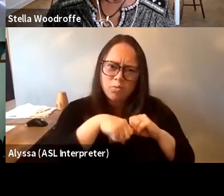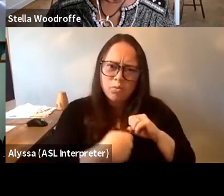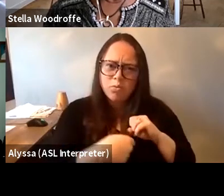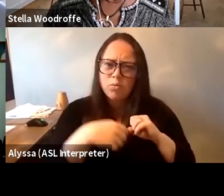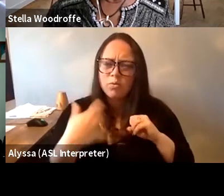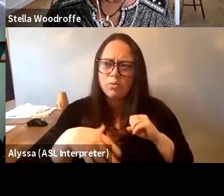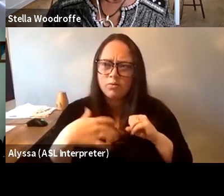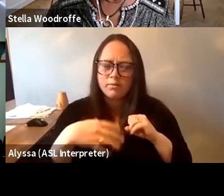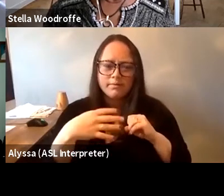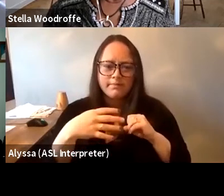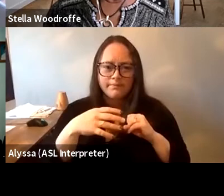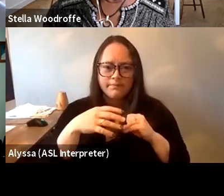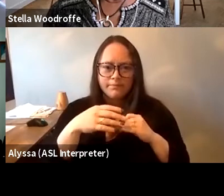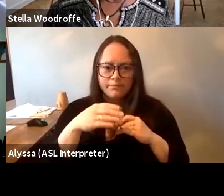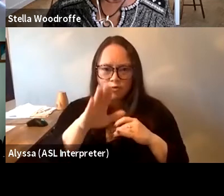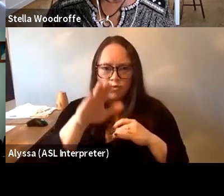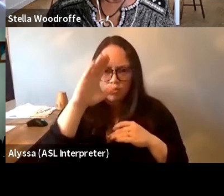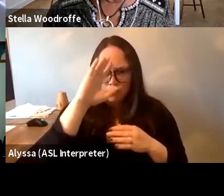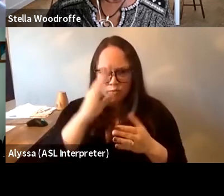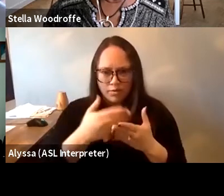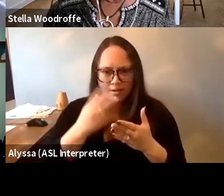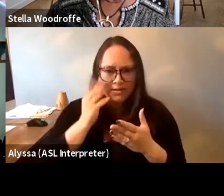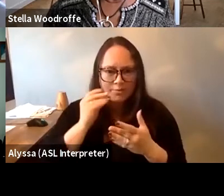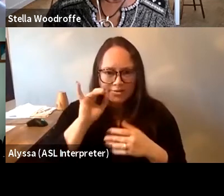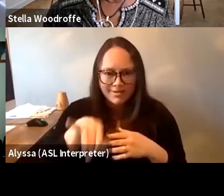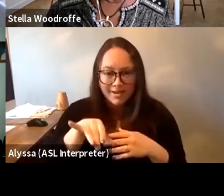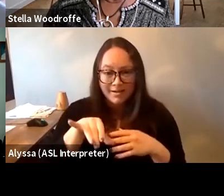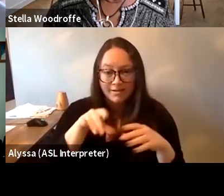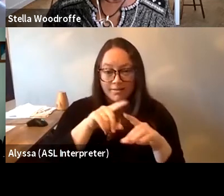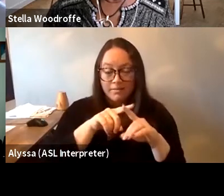kids. Well, we, you know, mine was same thing and when it